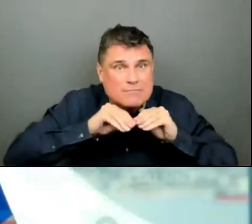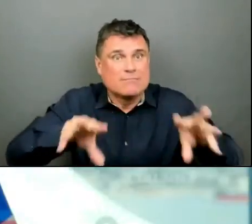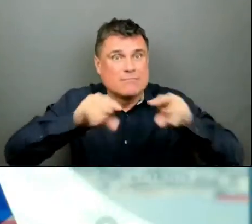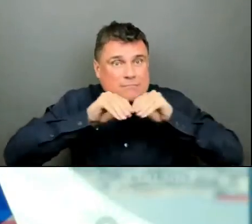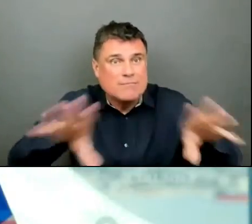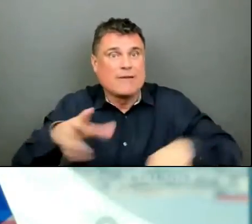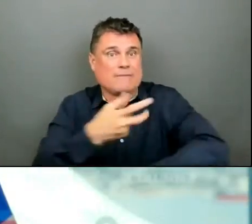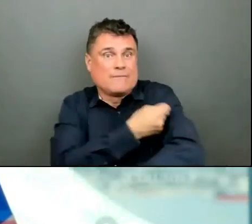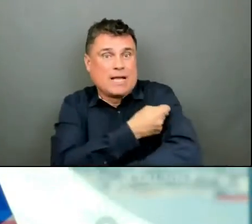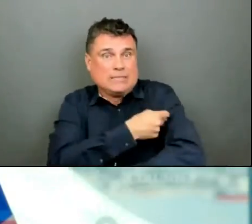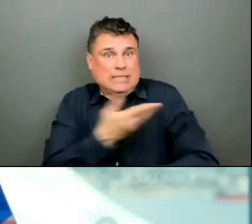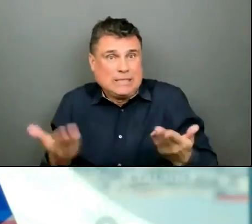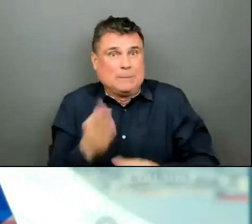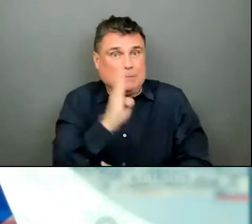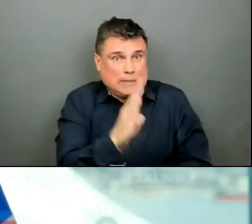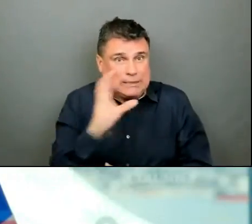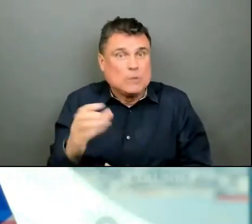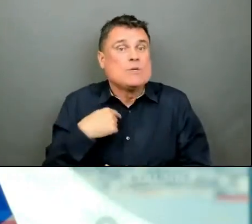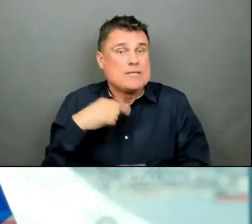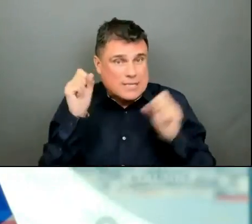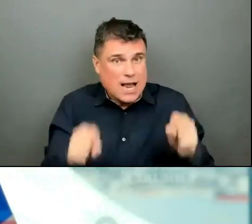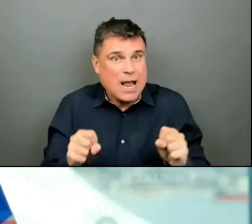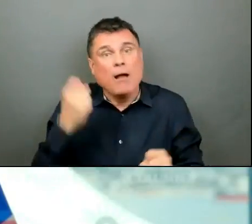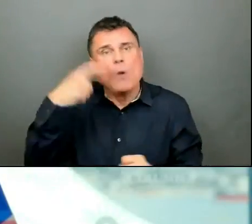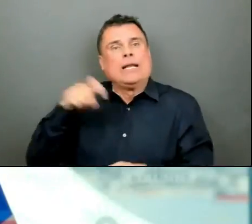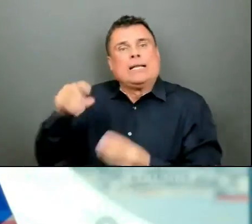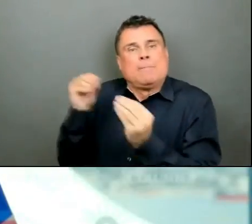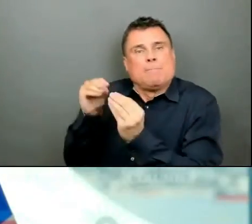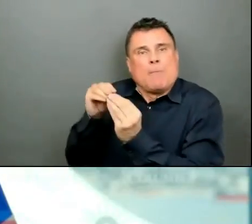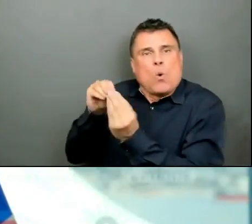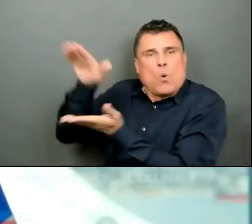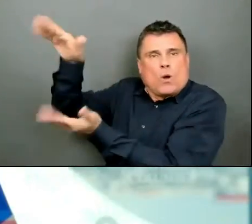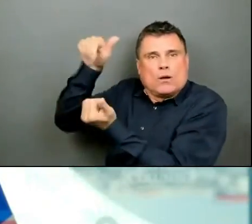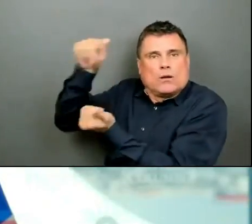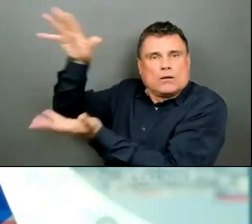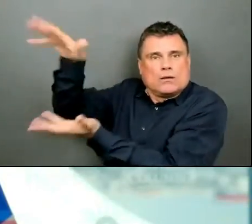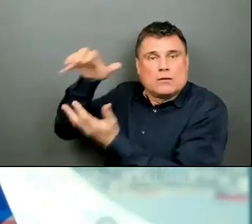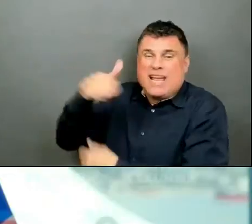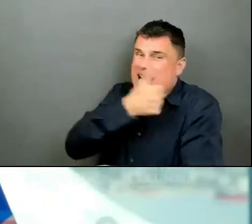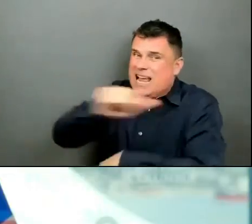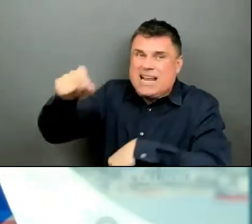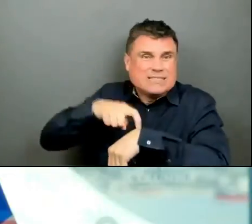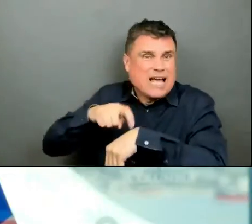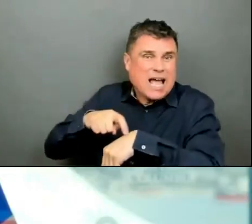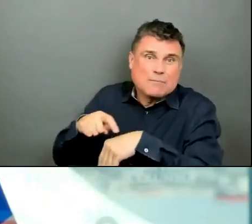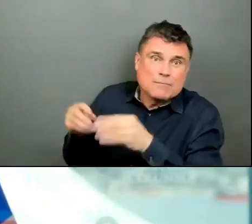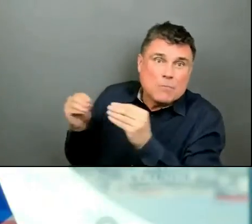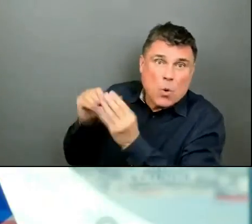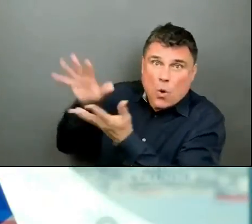amount of vaccine we have and any time vaccines arrive is a day for all of us to celebrate